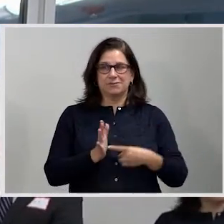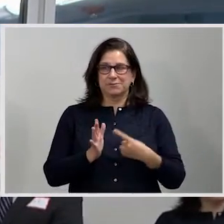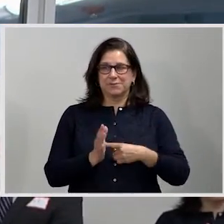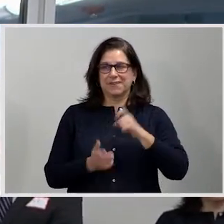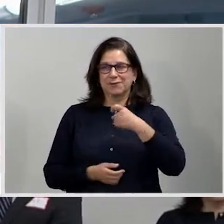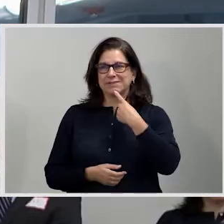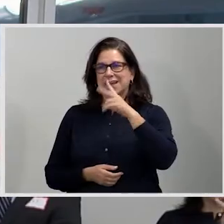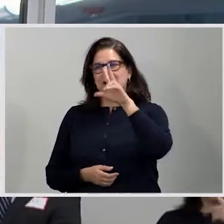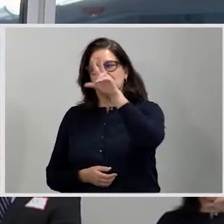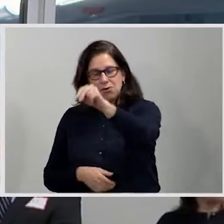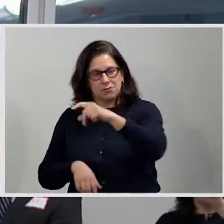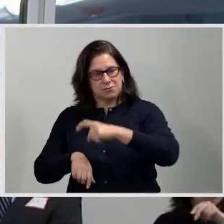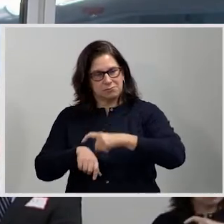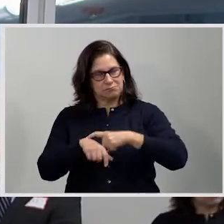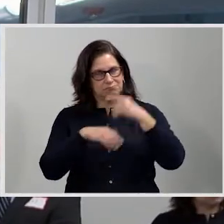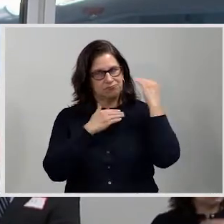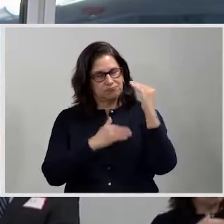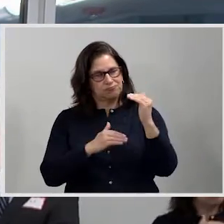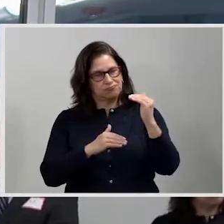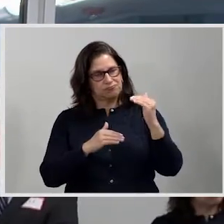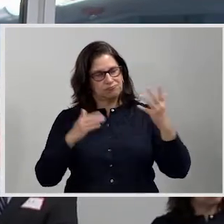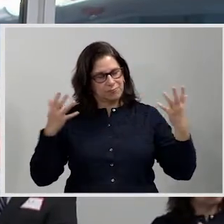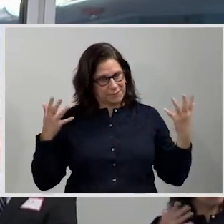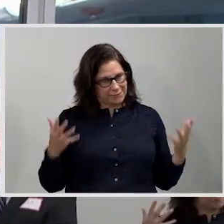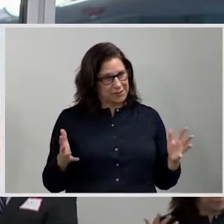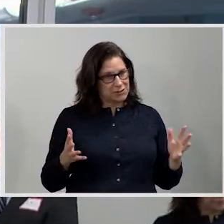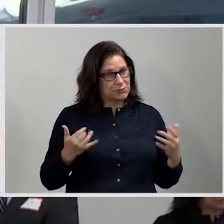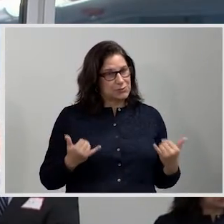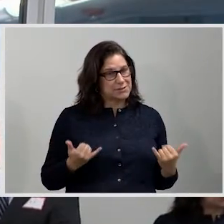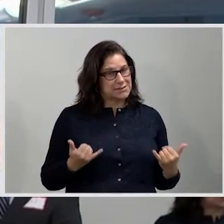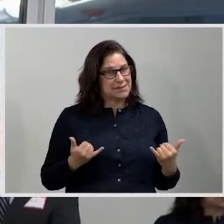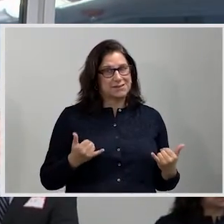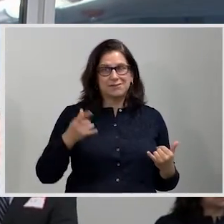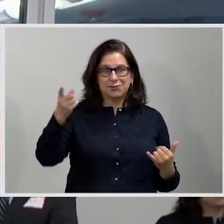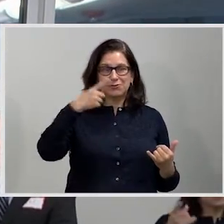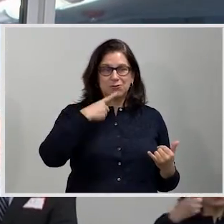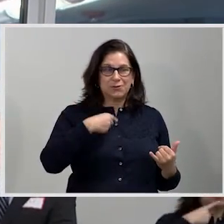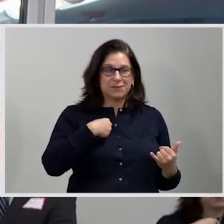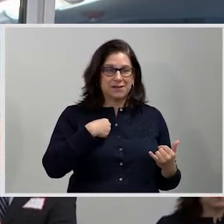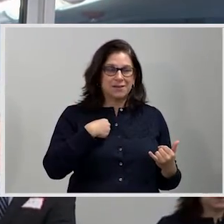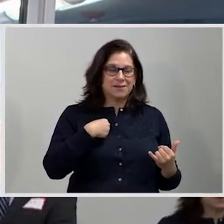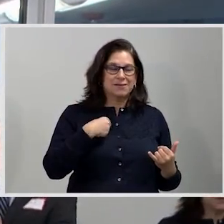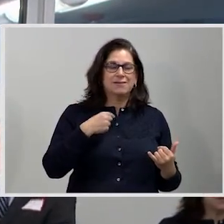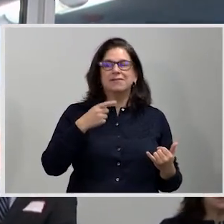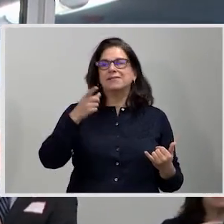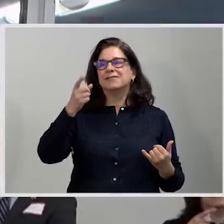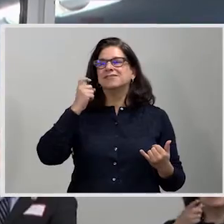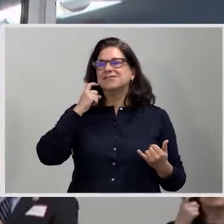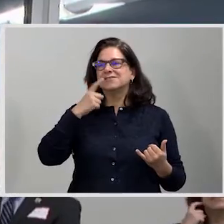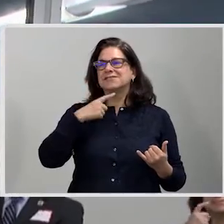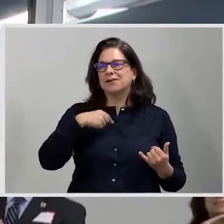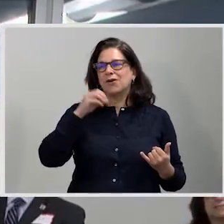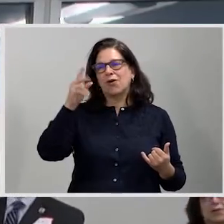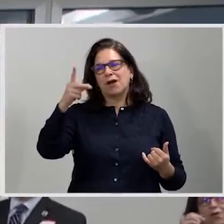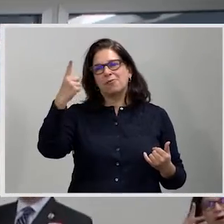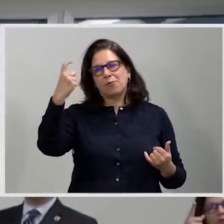TODAY THE MAYOR SAID LET THEM REPORT OUT MORE. ALL RIGHT. SO HERE WE GO. WHO WANTS TO GO?